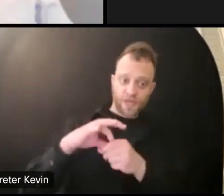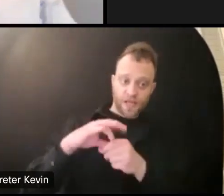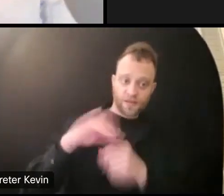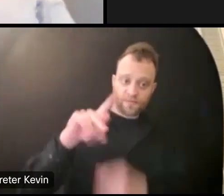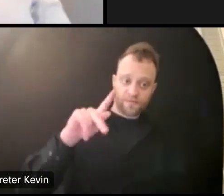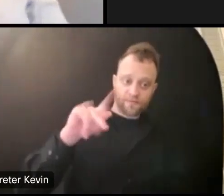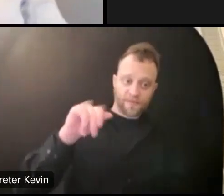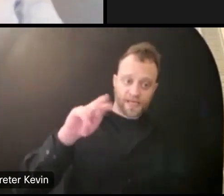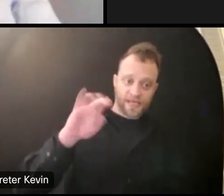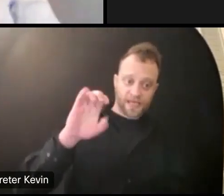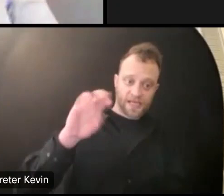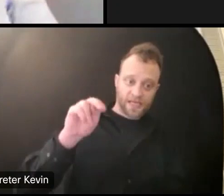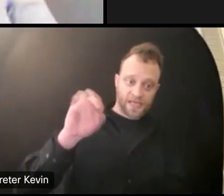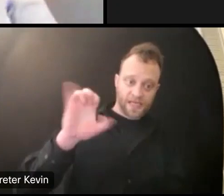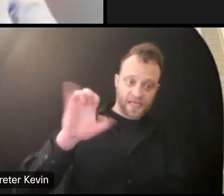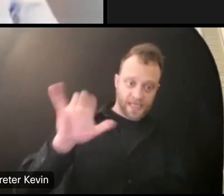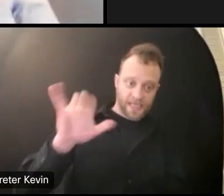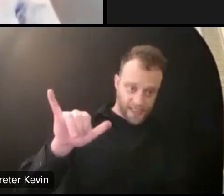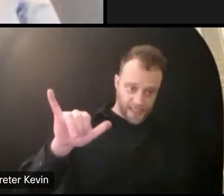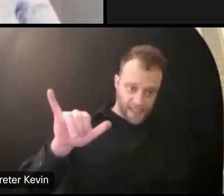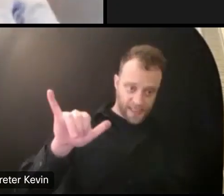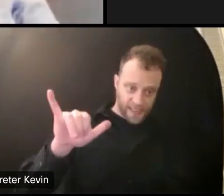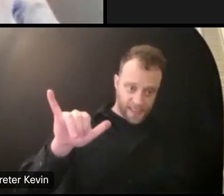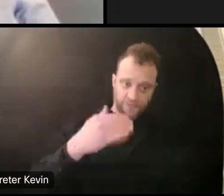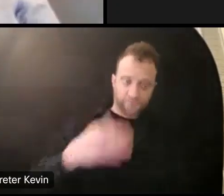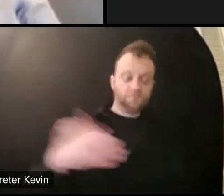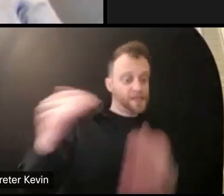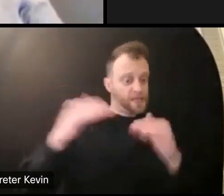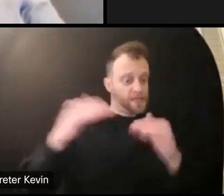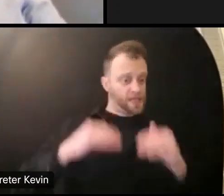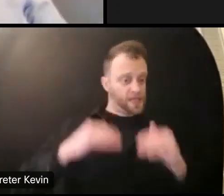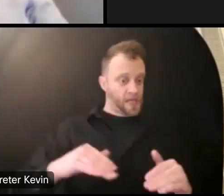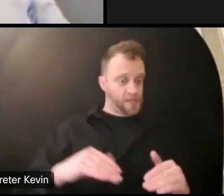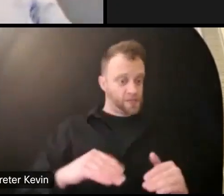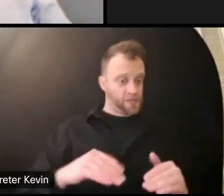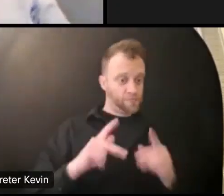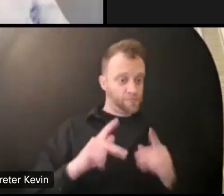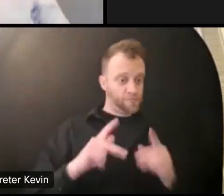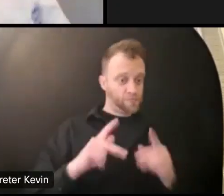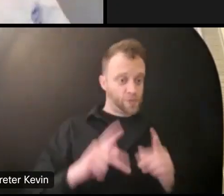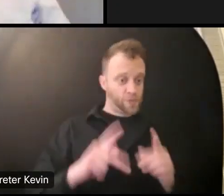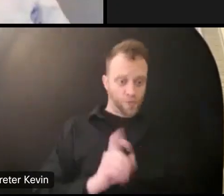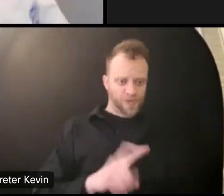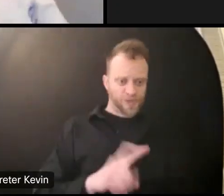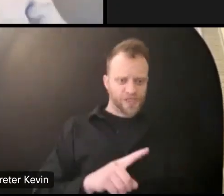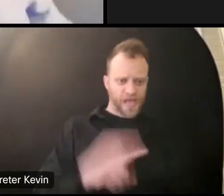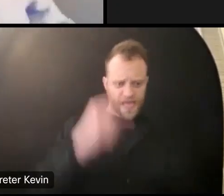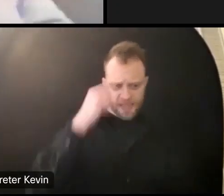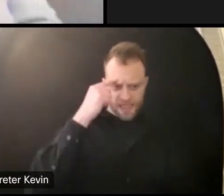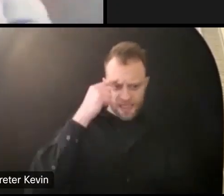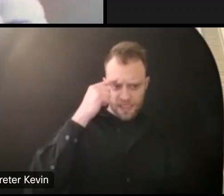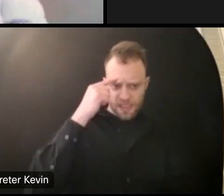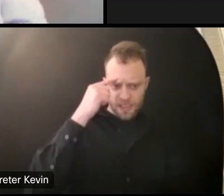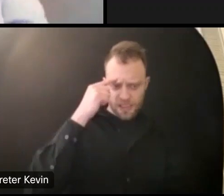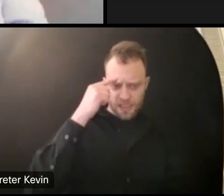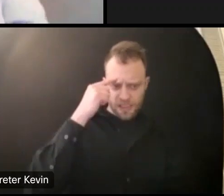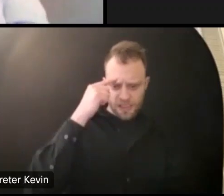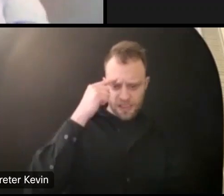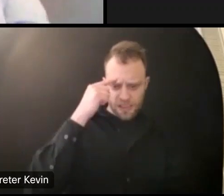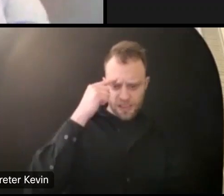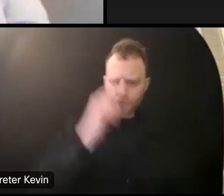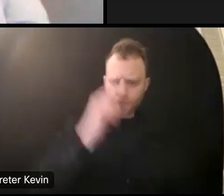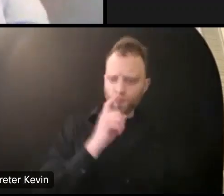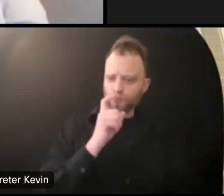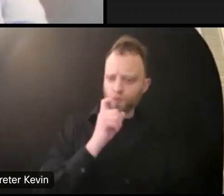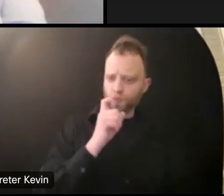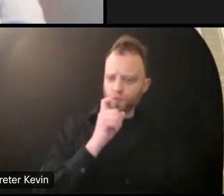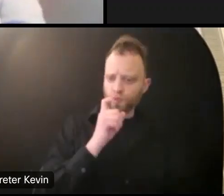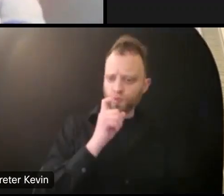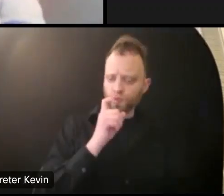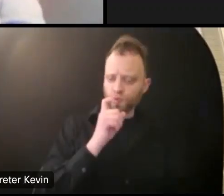to the next person, which I believe is ... which is Commissioner-elect Footer.